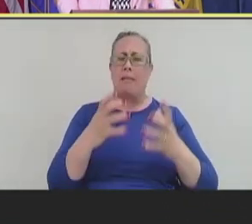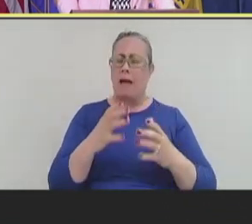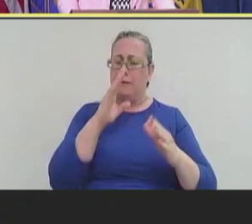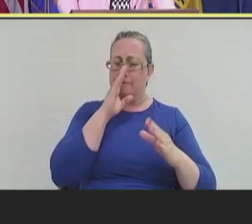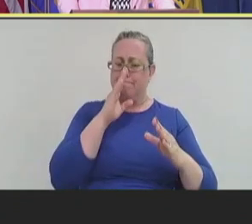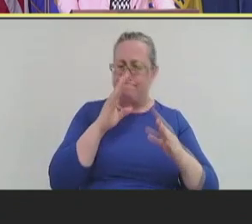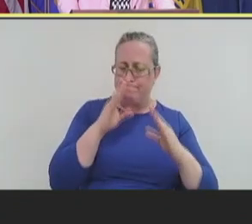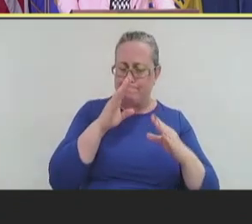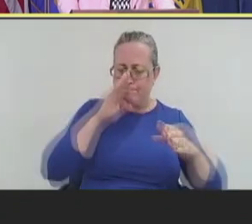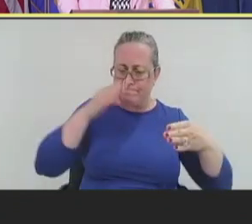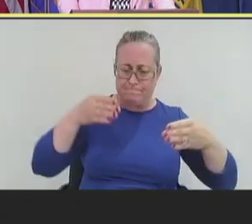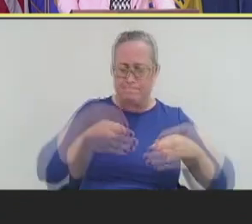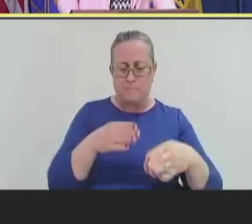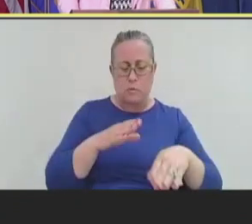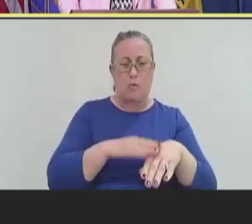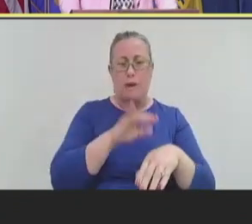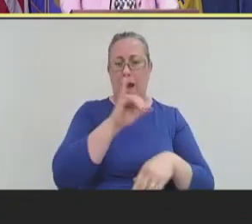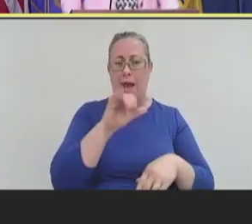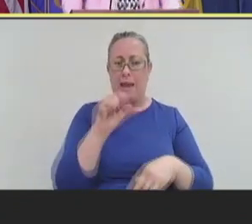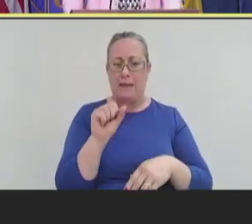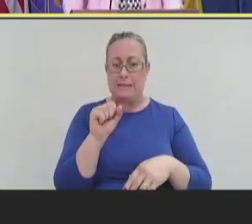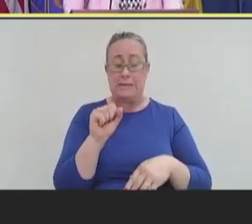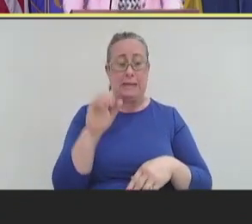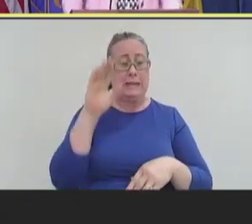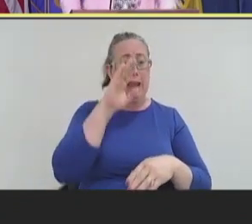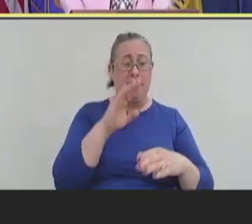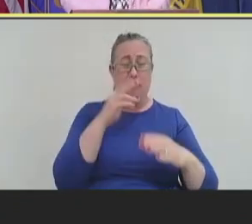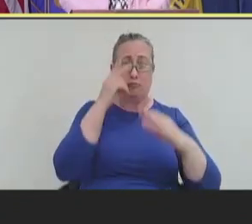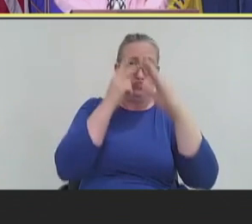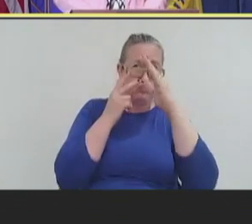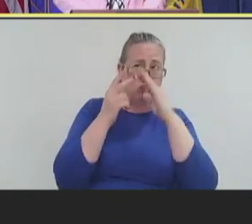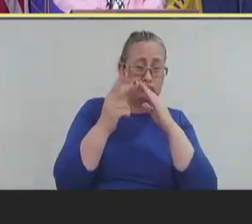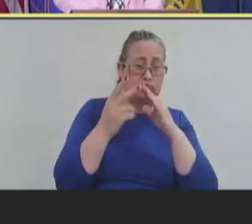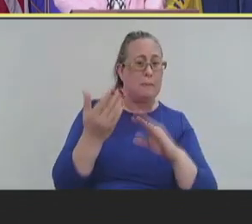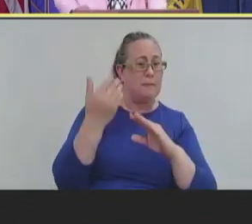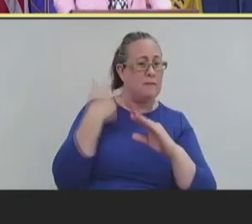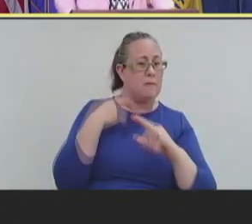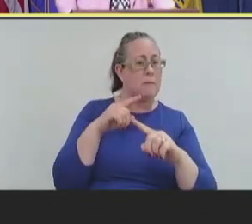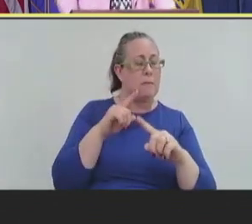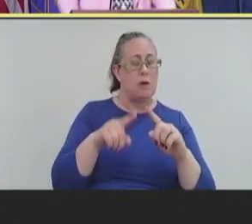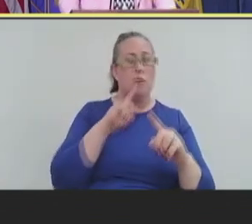a way that was never necessarily anticipated, but really brought to light a lot of the work